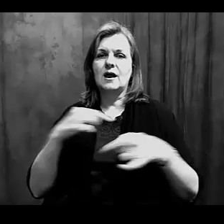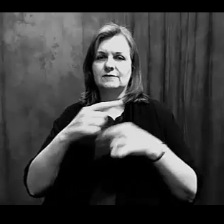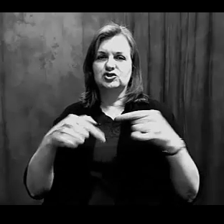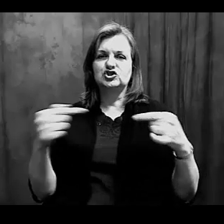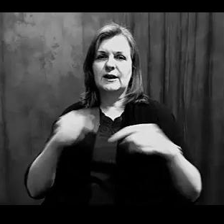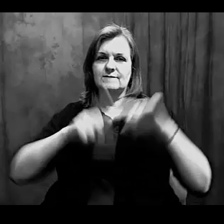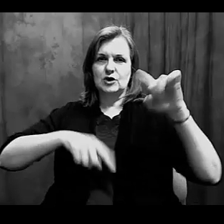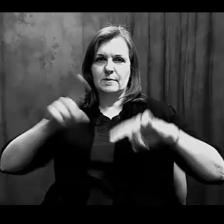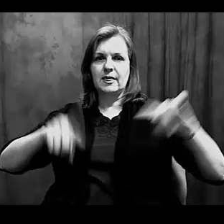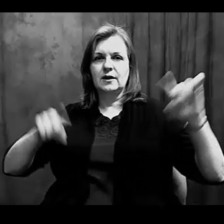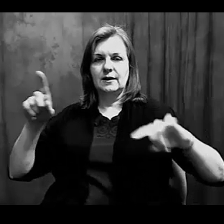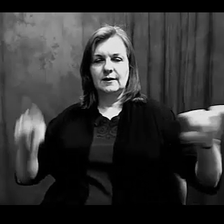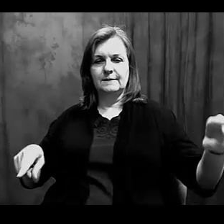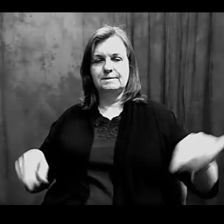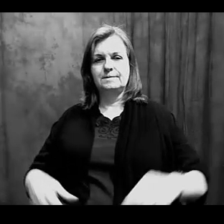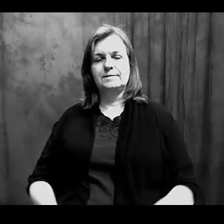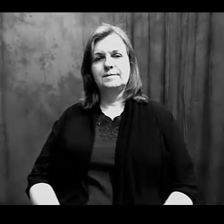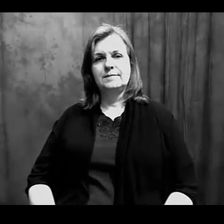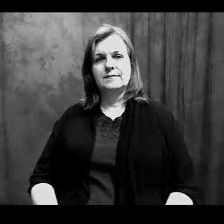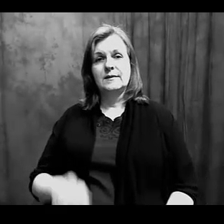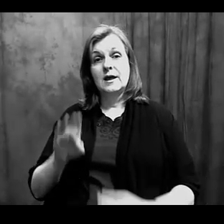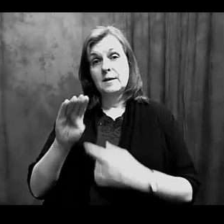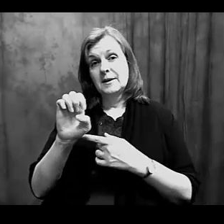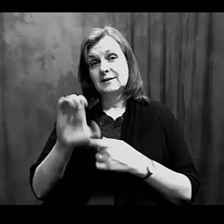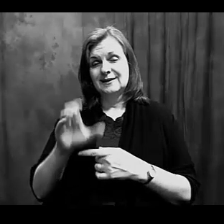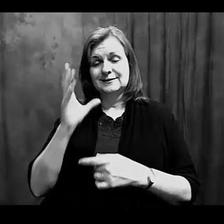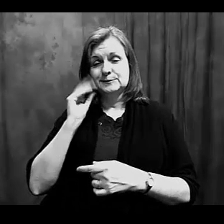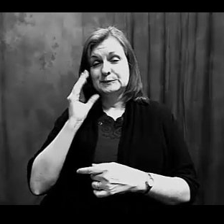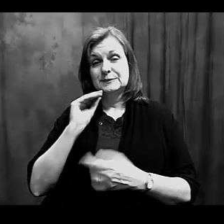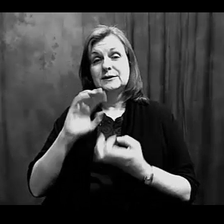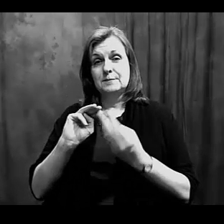and huge amounts of genetic variability as we mentioned now they are going to suffer